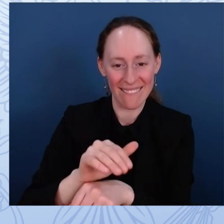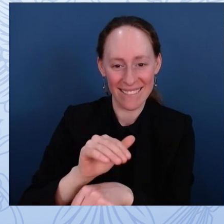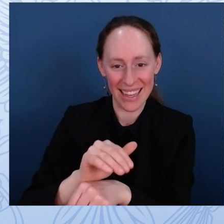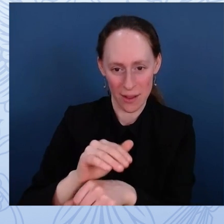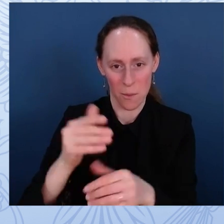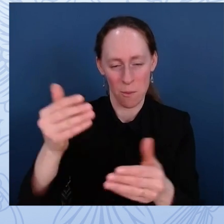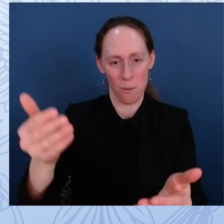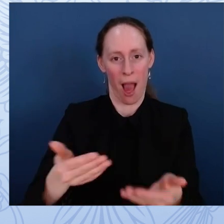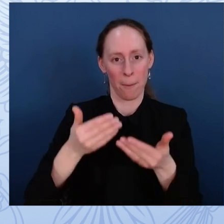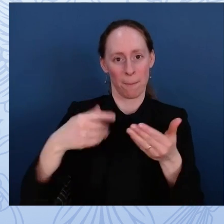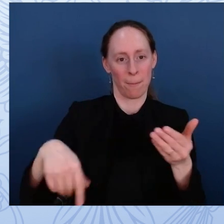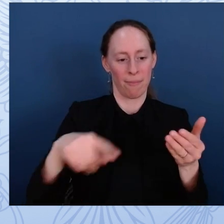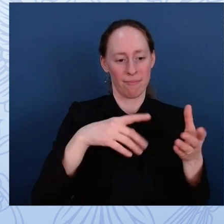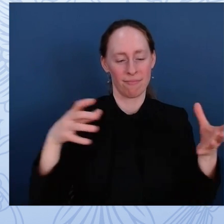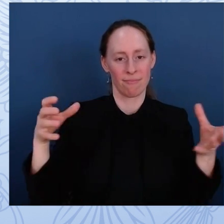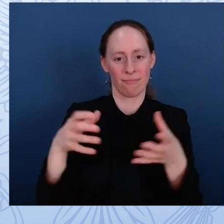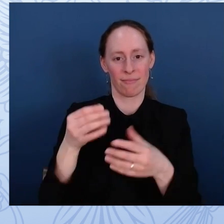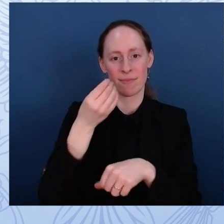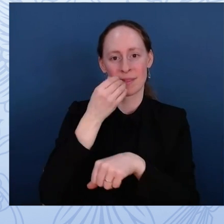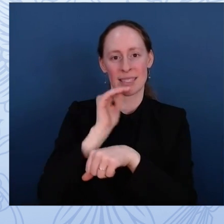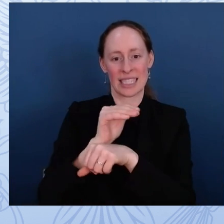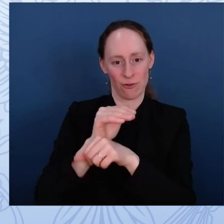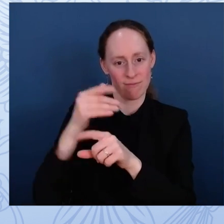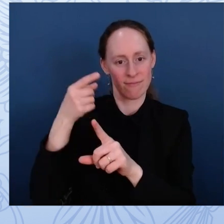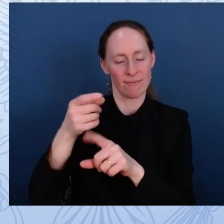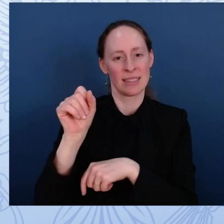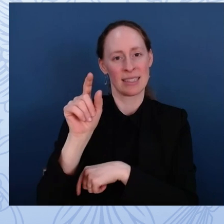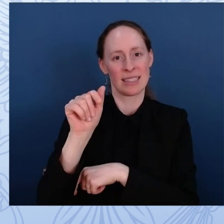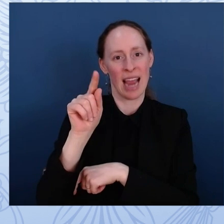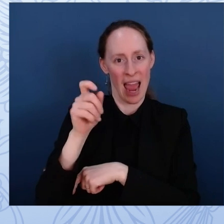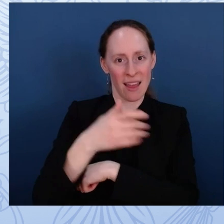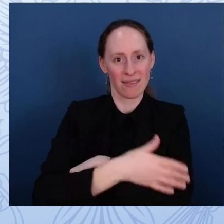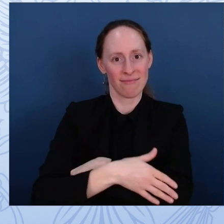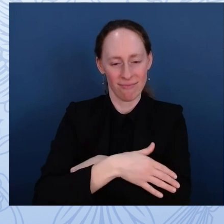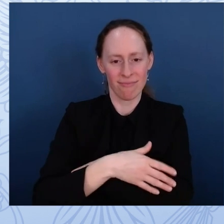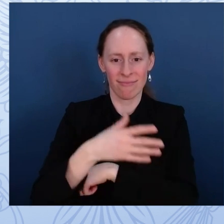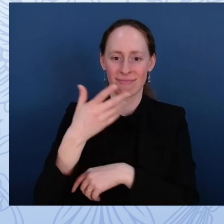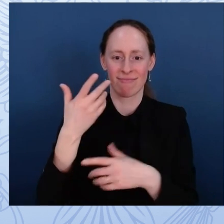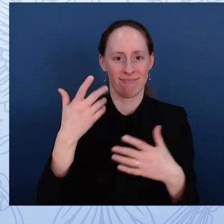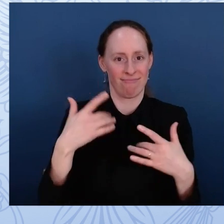Isn't it beautiful? So, tomorrow we find the common threads of humanity